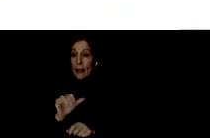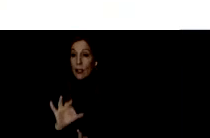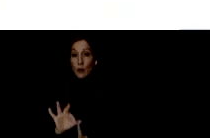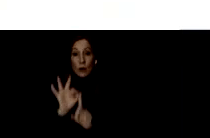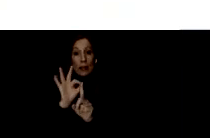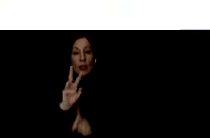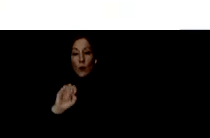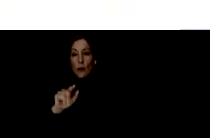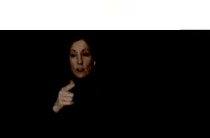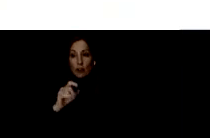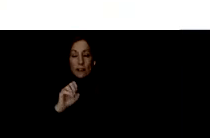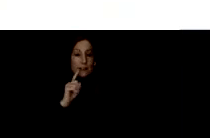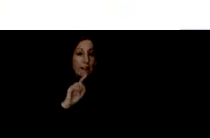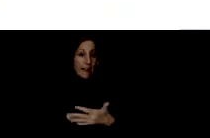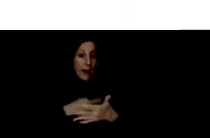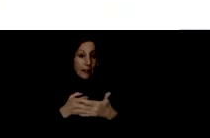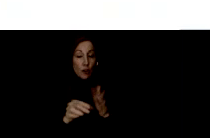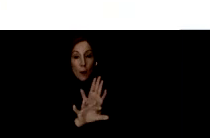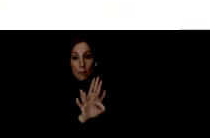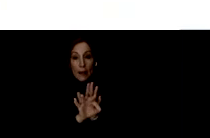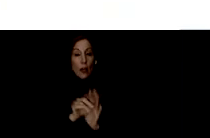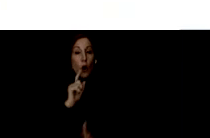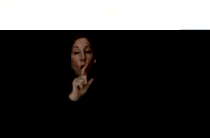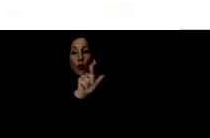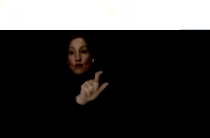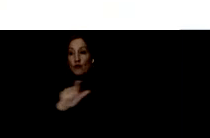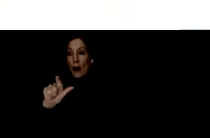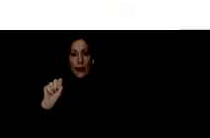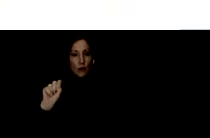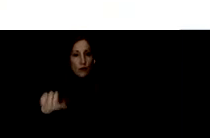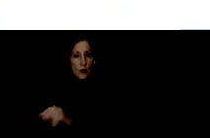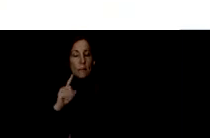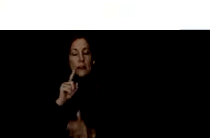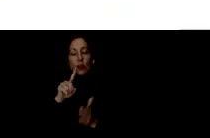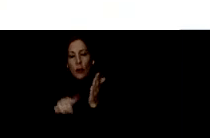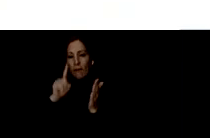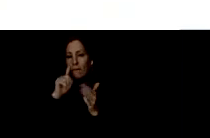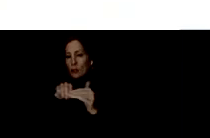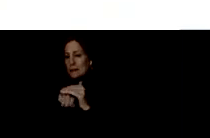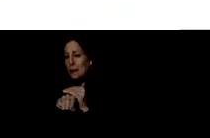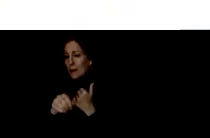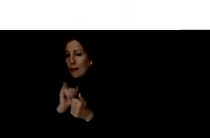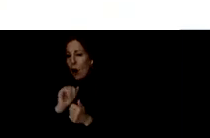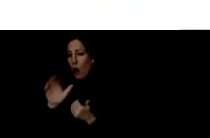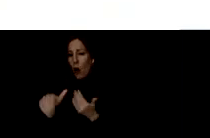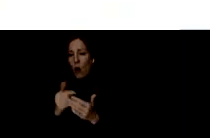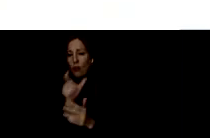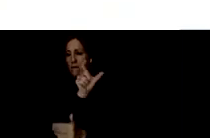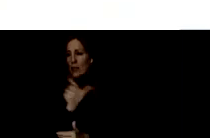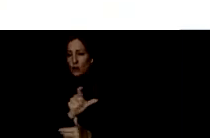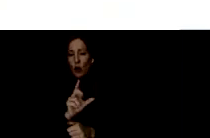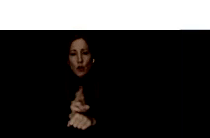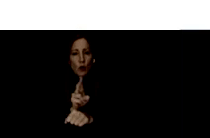such as a calendar picker or drag and drops, be sure to test for accessibility... useable without relying on most input.